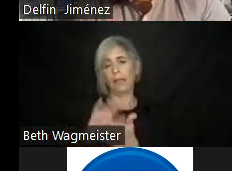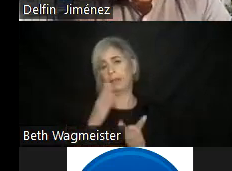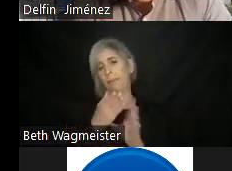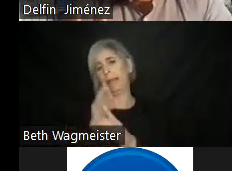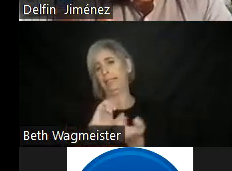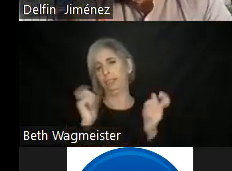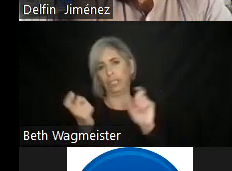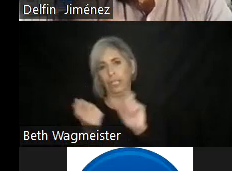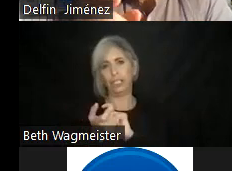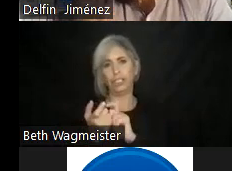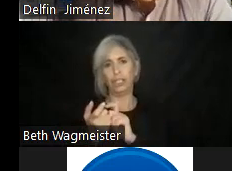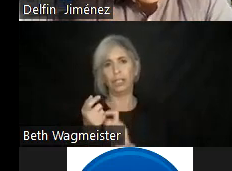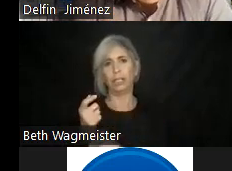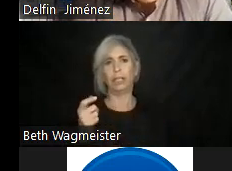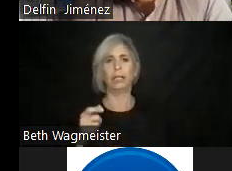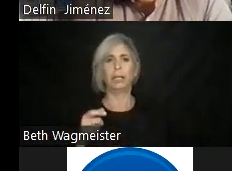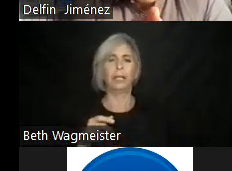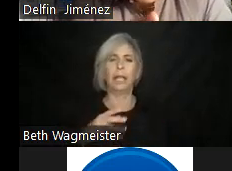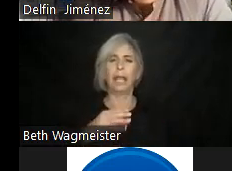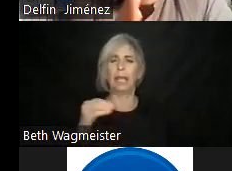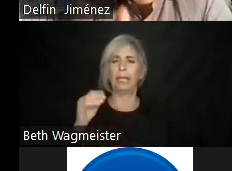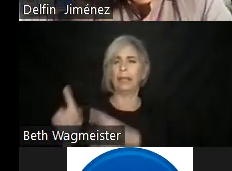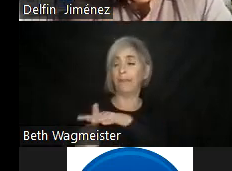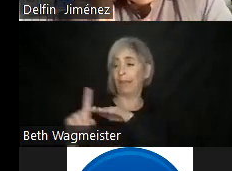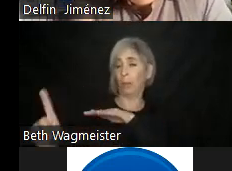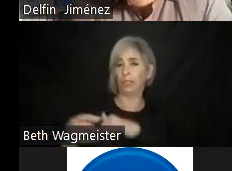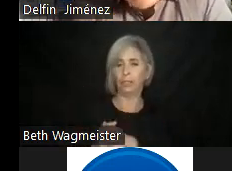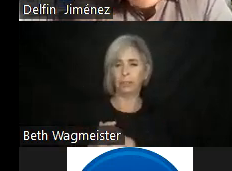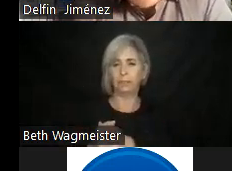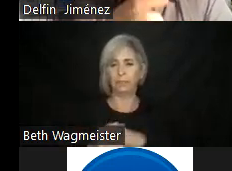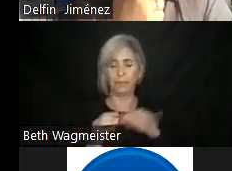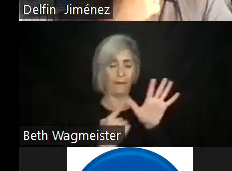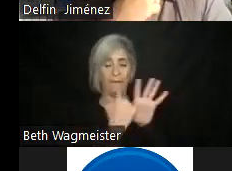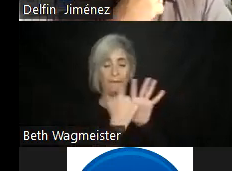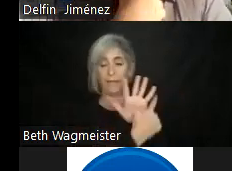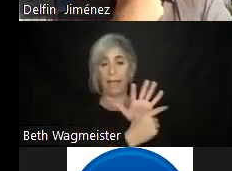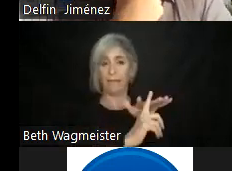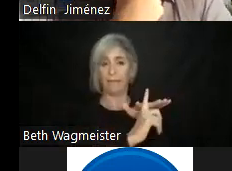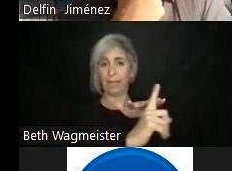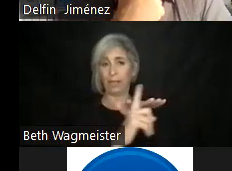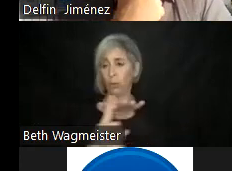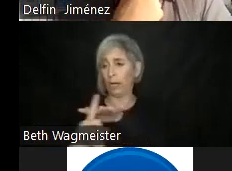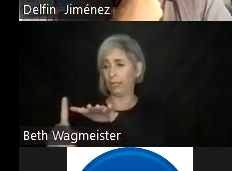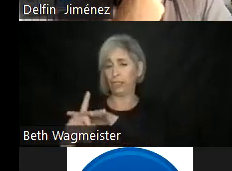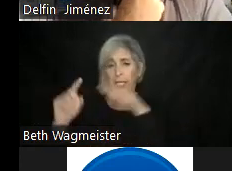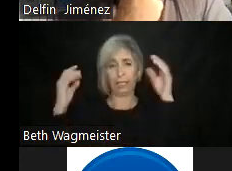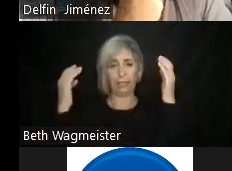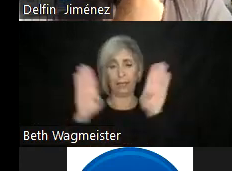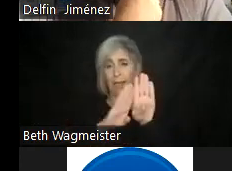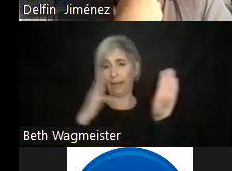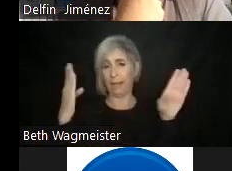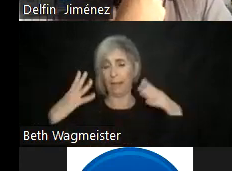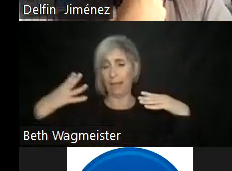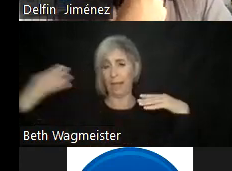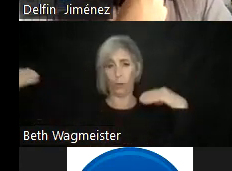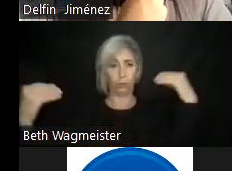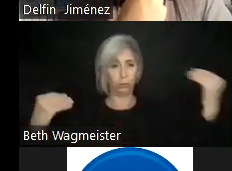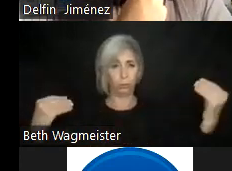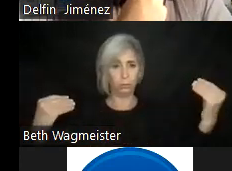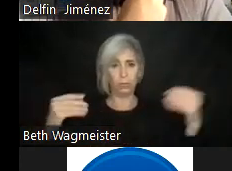is in section 11. Fire emergency evacuation. Then you can find many, many things.